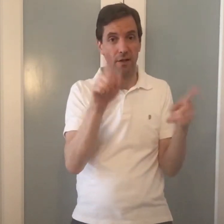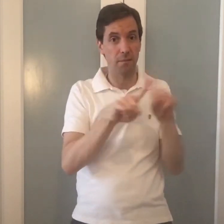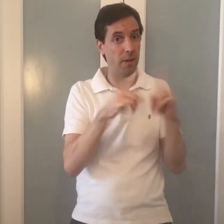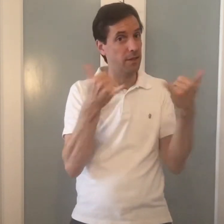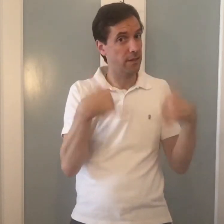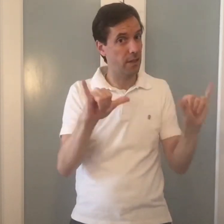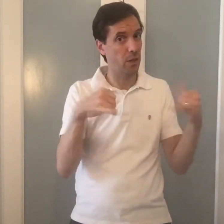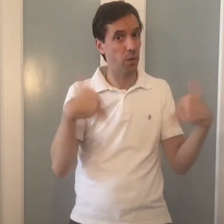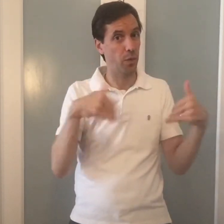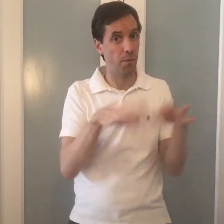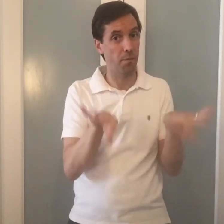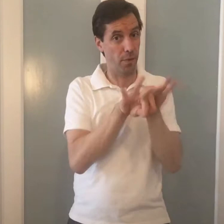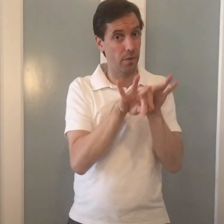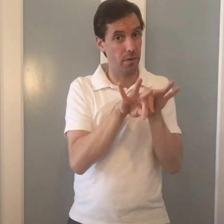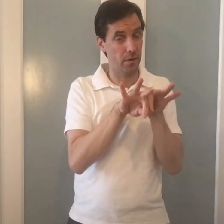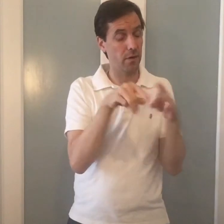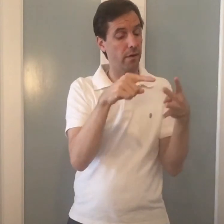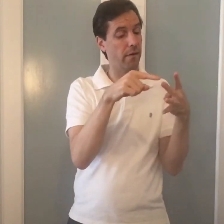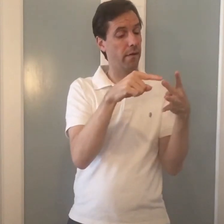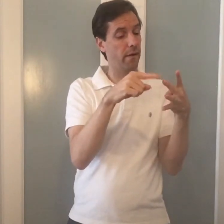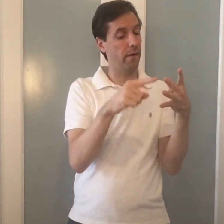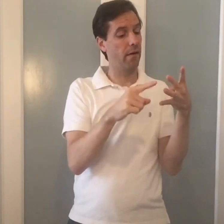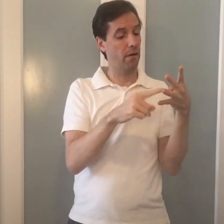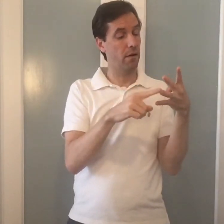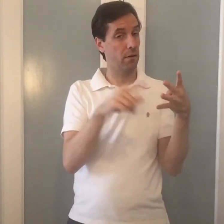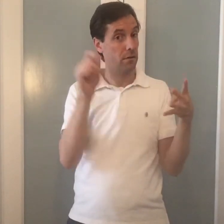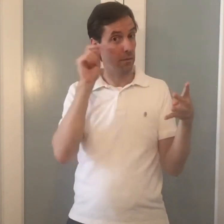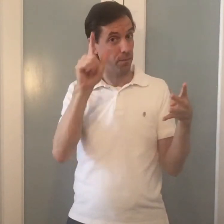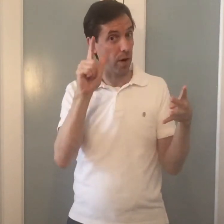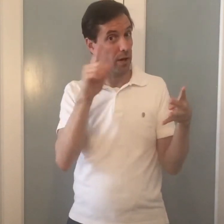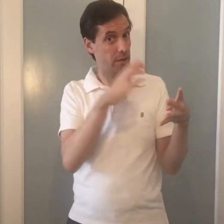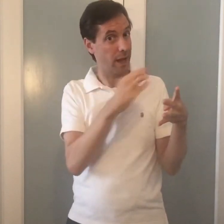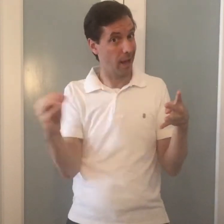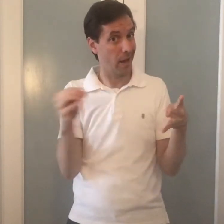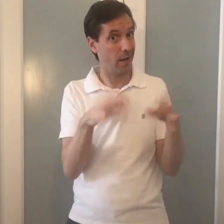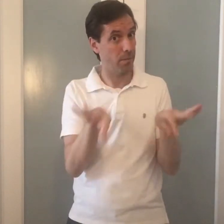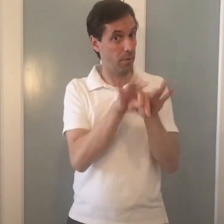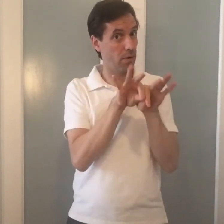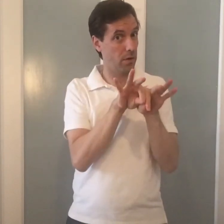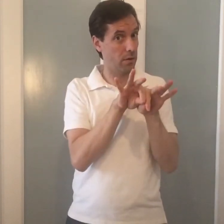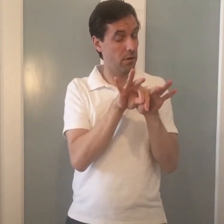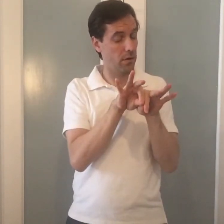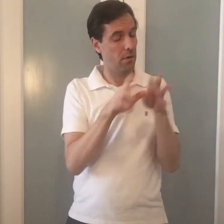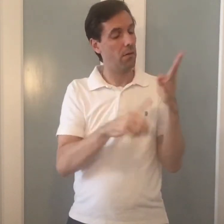(2) it might be unsurprising but still really important, (3) it might be surprising and